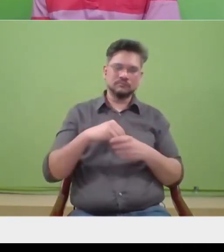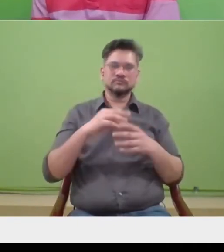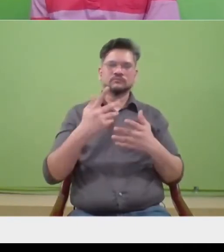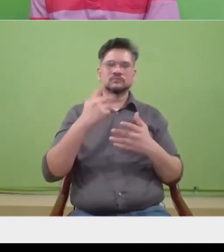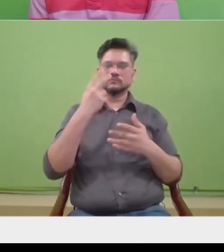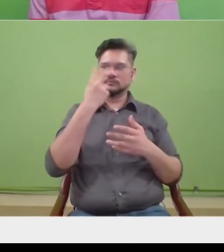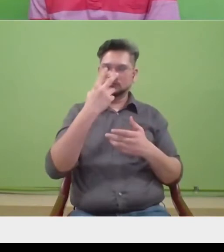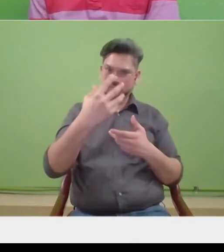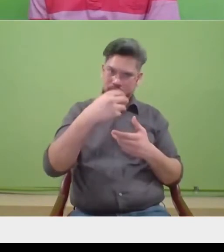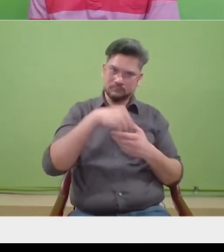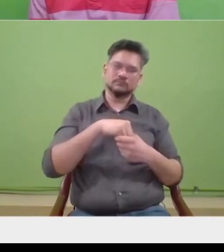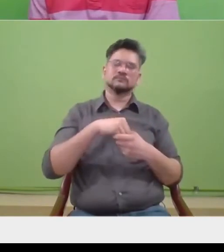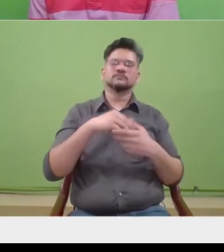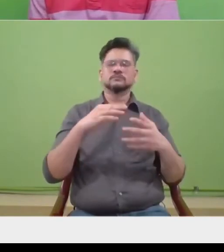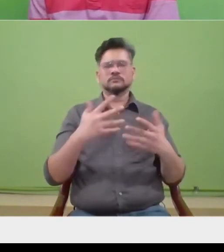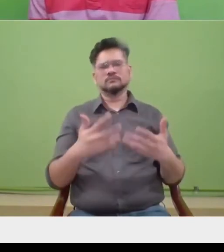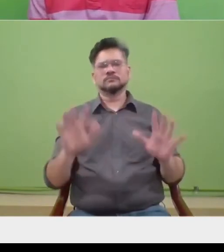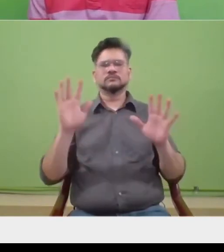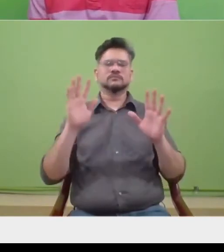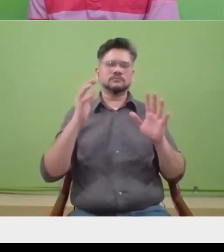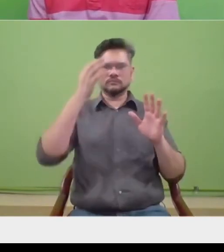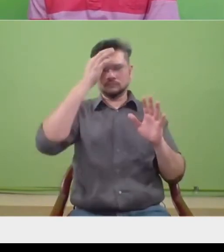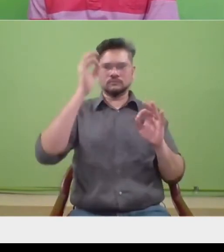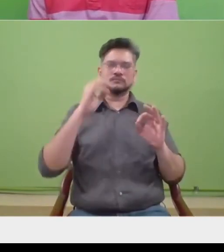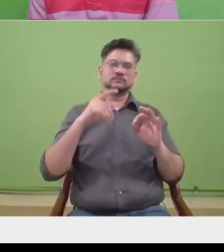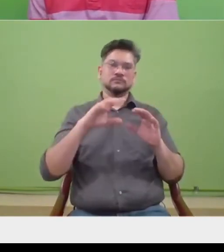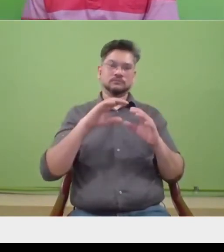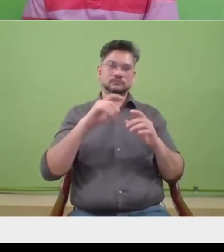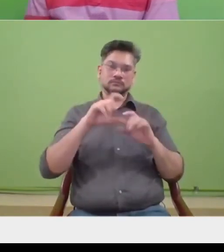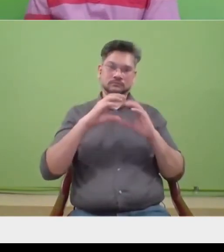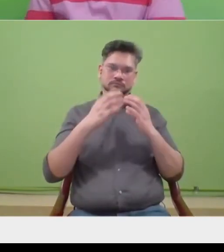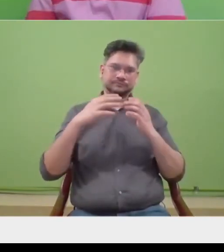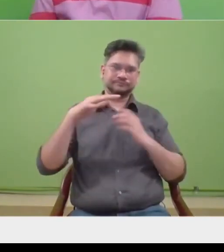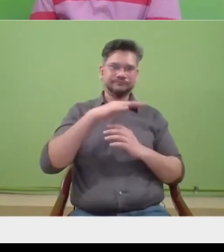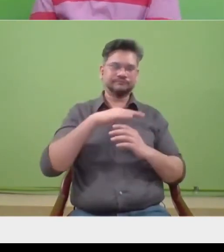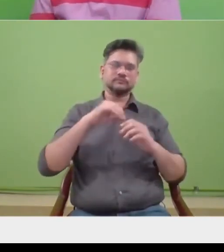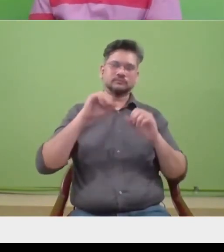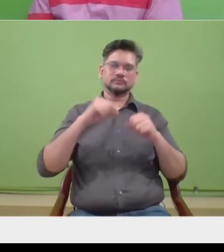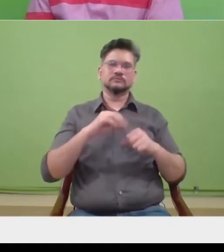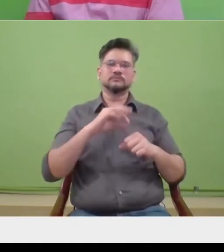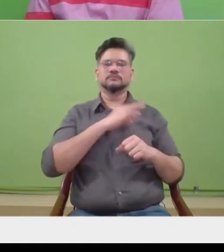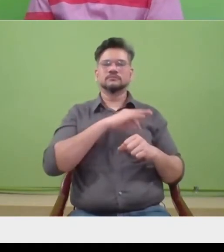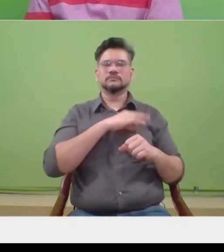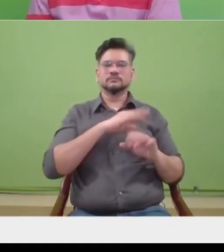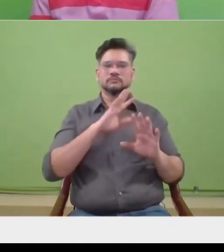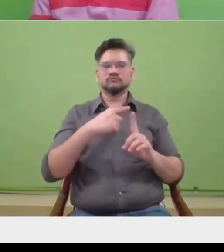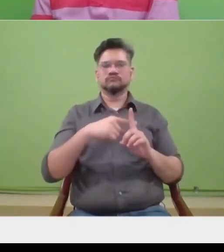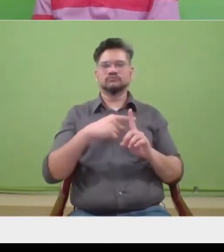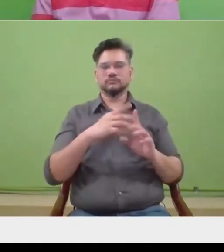be improve the whole class itself the whole class will benefit from it in fact the the one